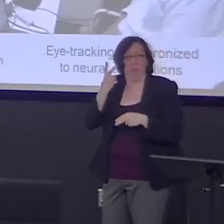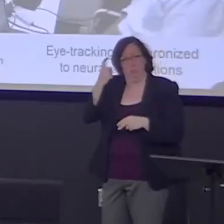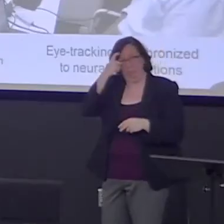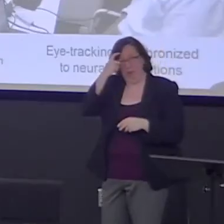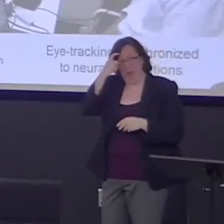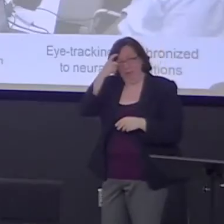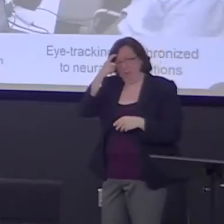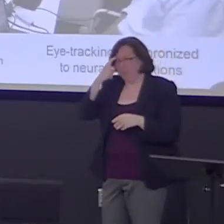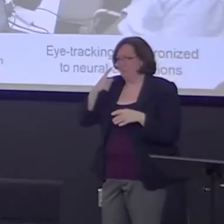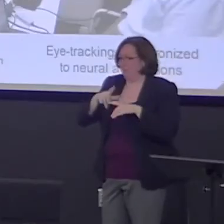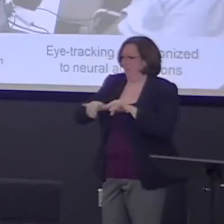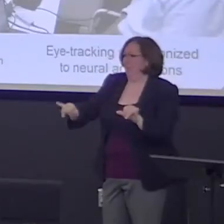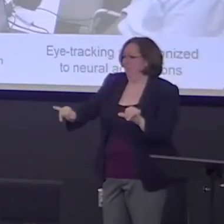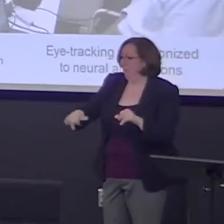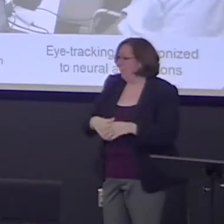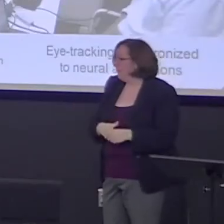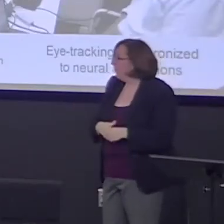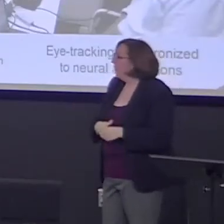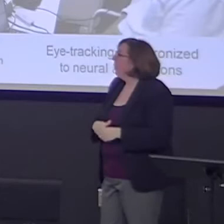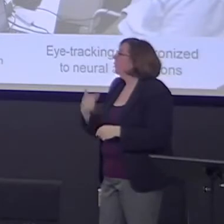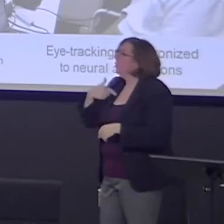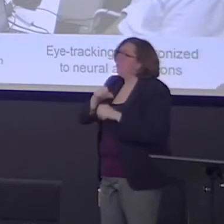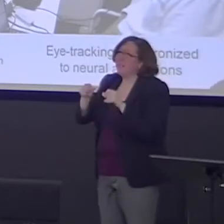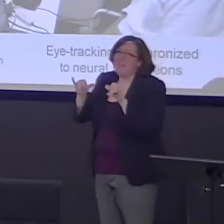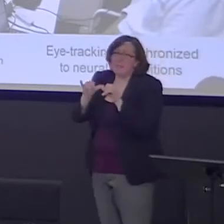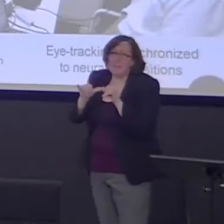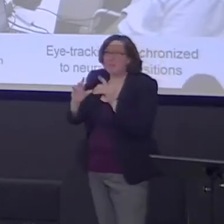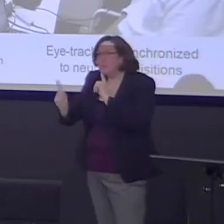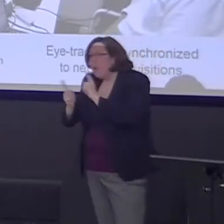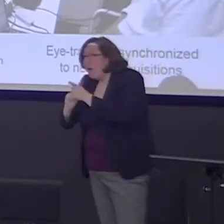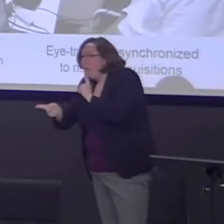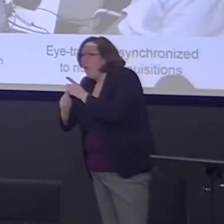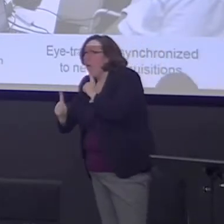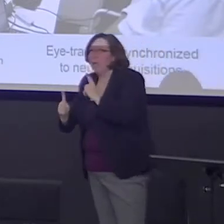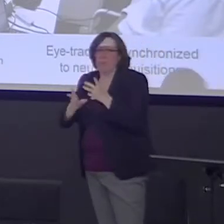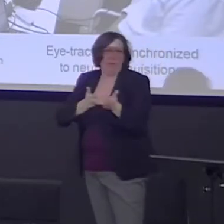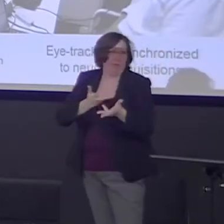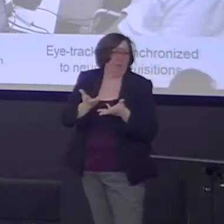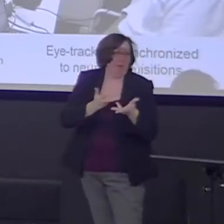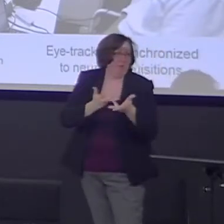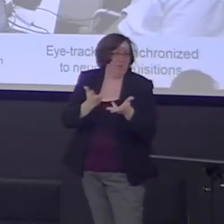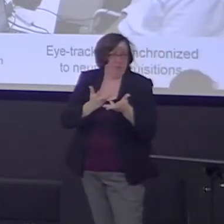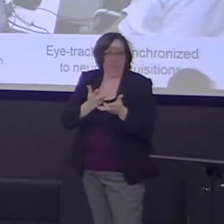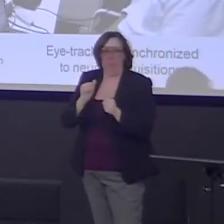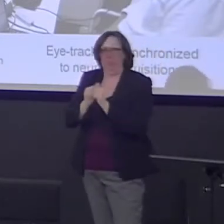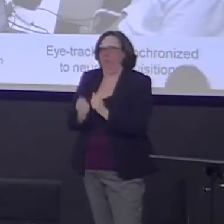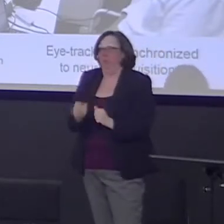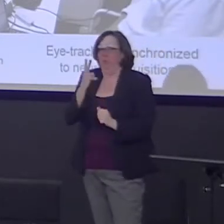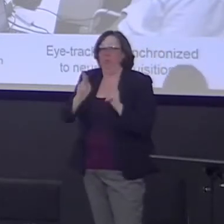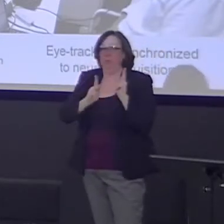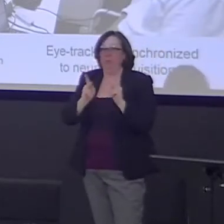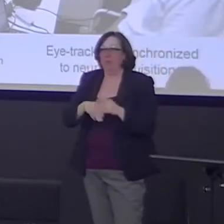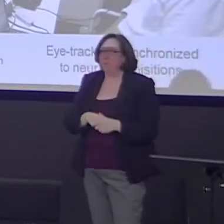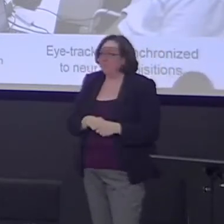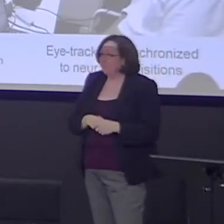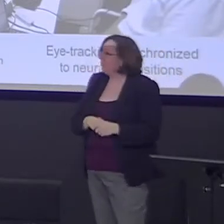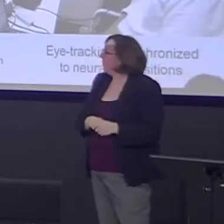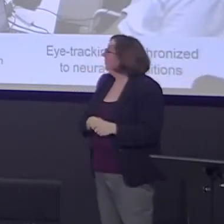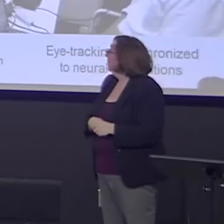or any kind of interpersonal interaction with two people together. And we also use eye tracking.